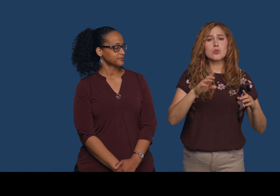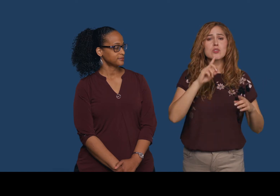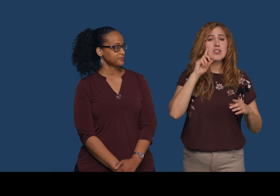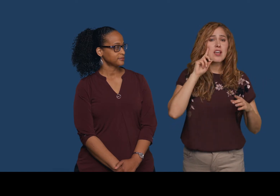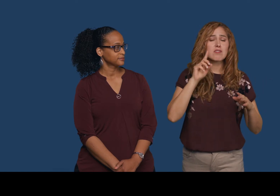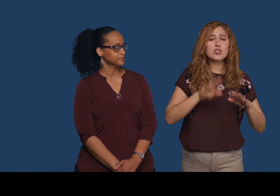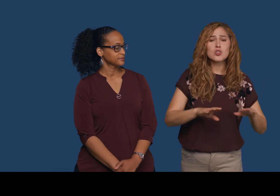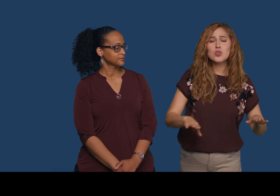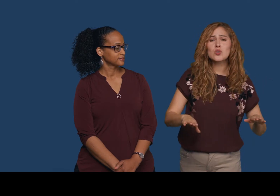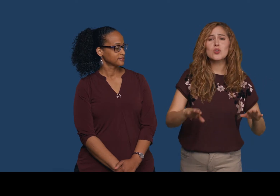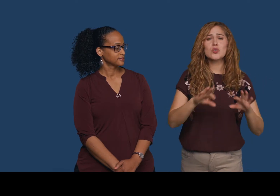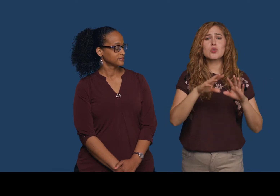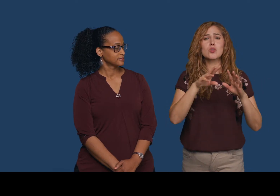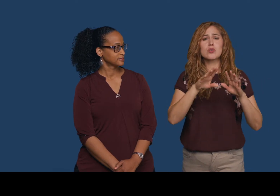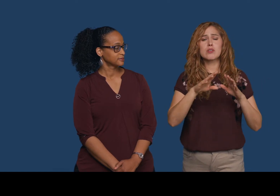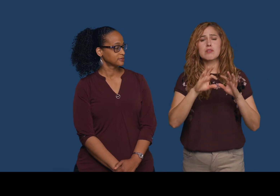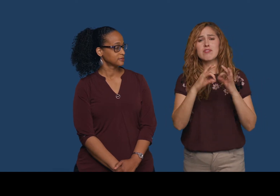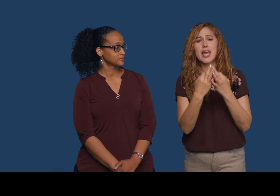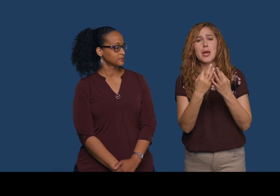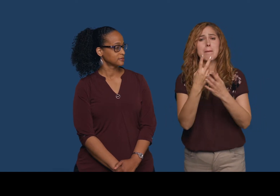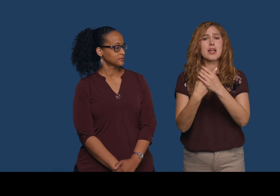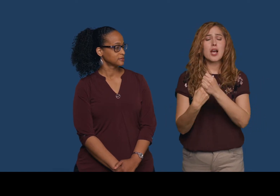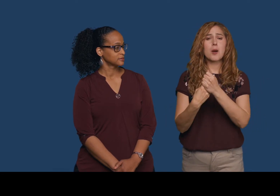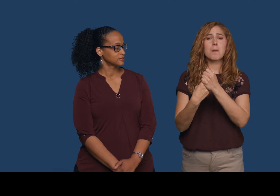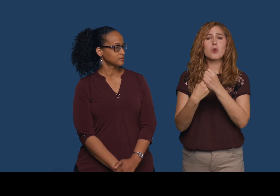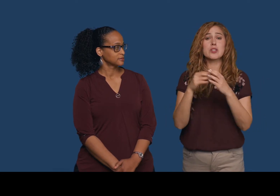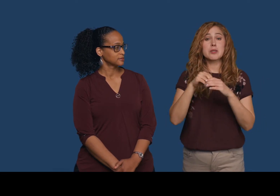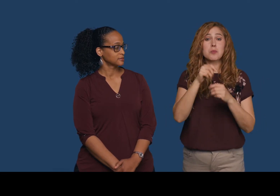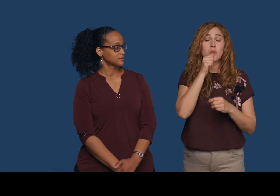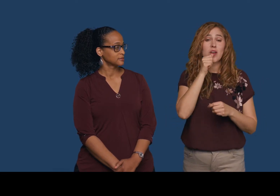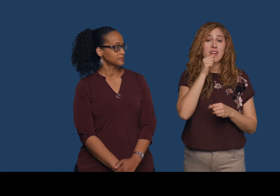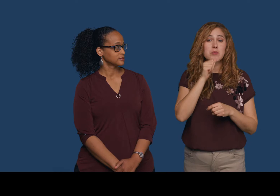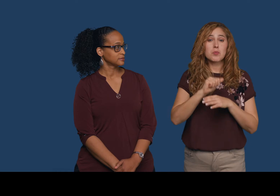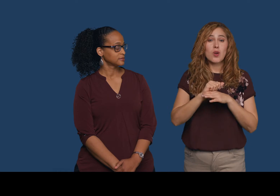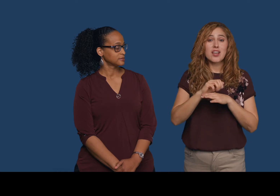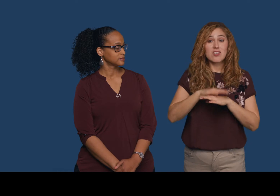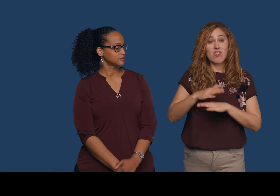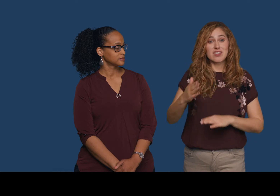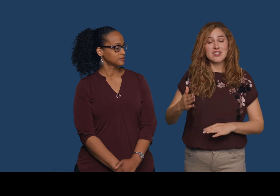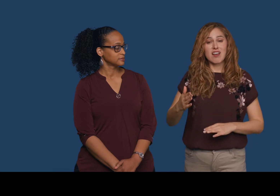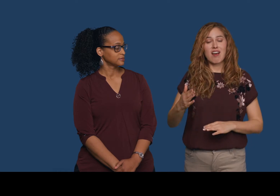to deaf children and their families both in private practice on the side.